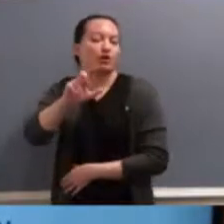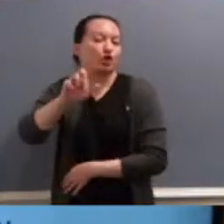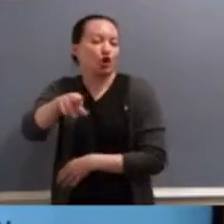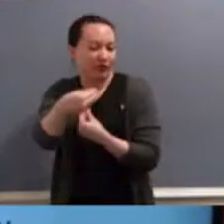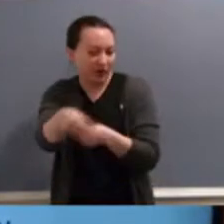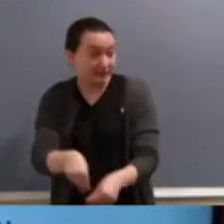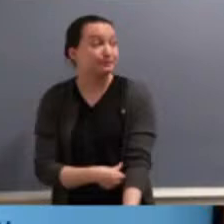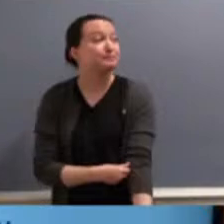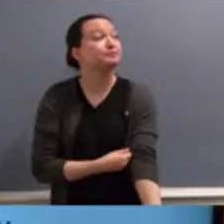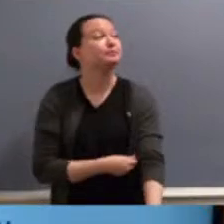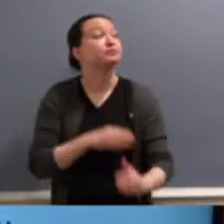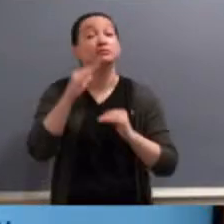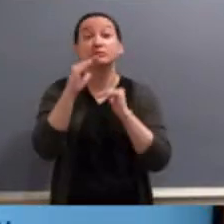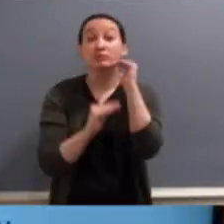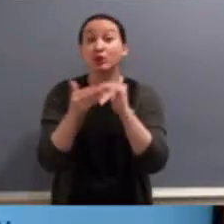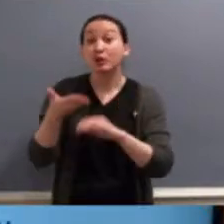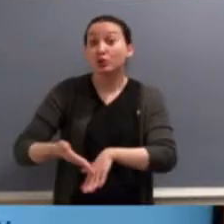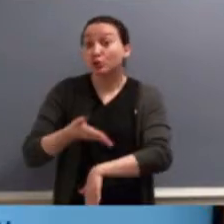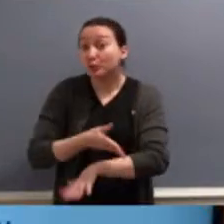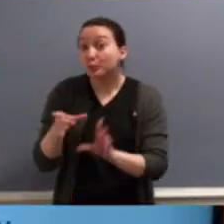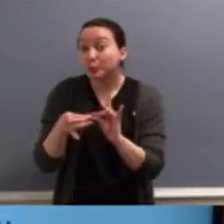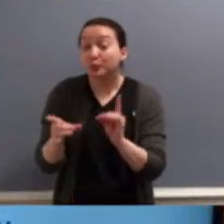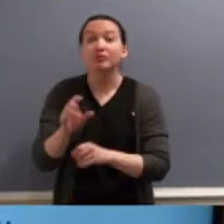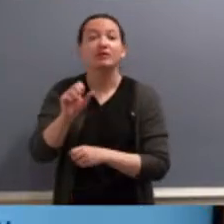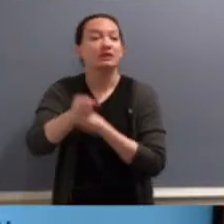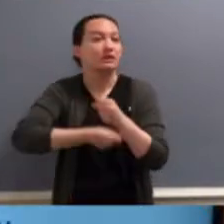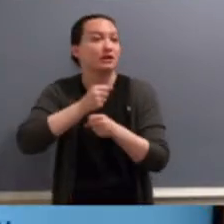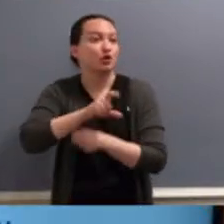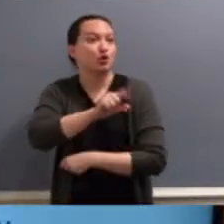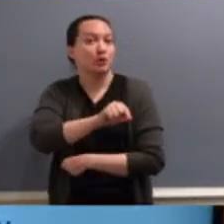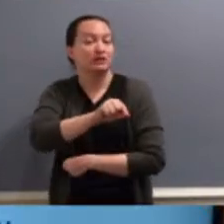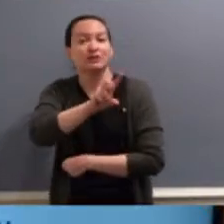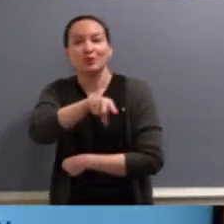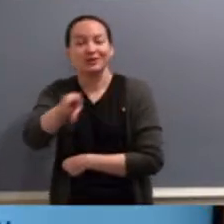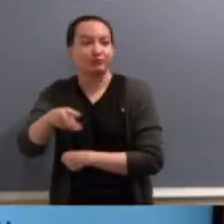capital improvements John mentioned on this 2022 is going to be a year heavy on capital